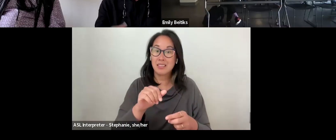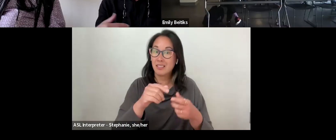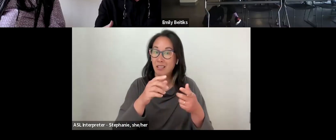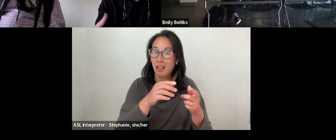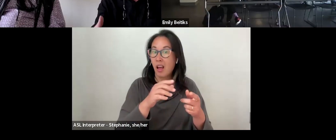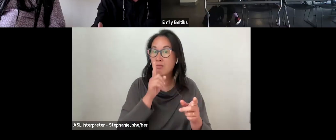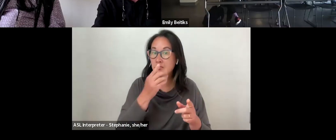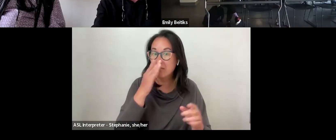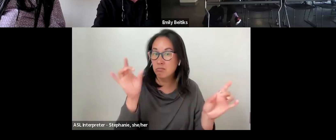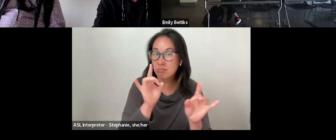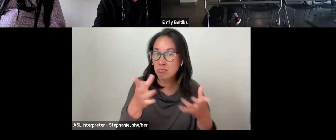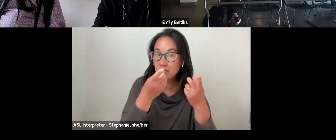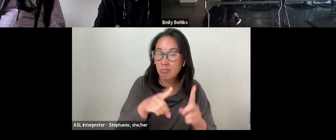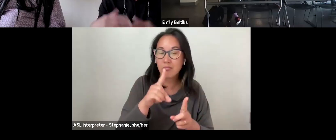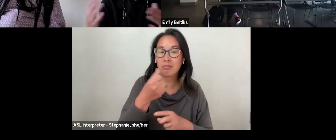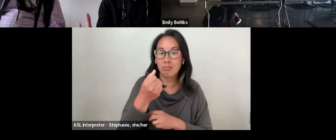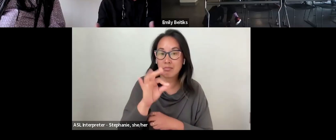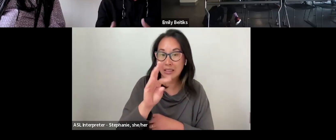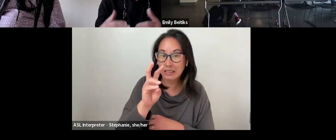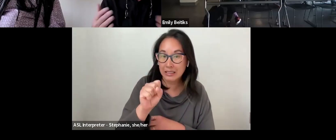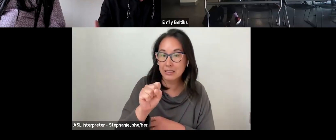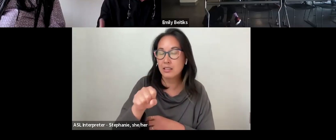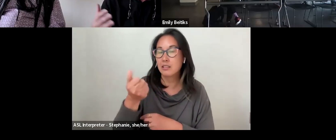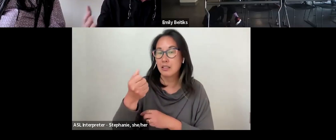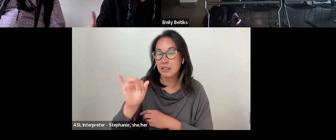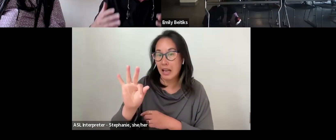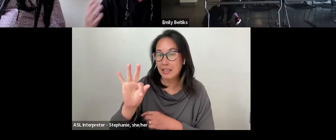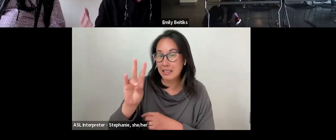It's often presented to the research community and to doctors and to medical students,